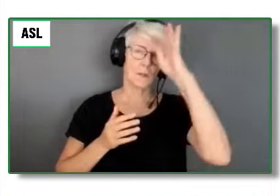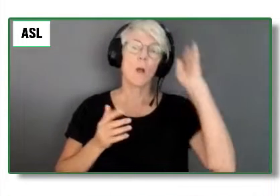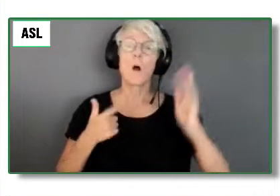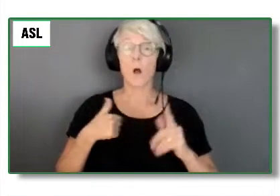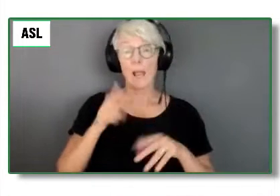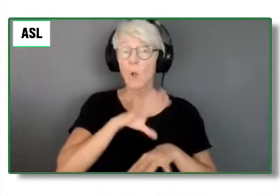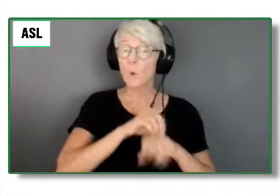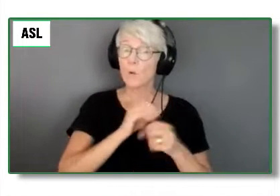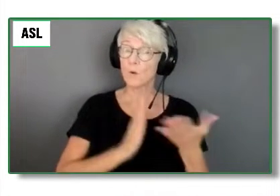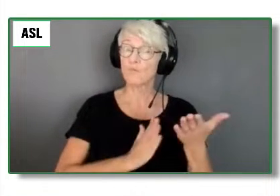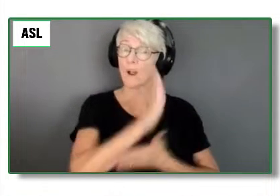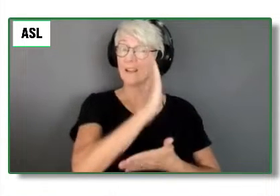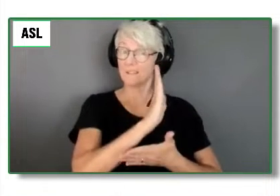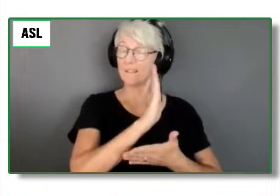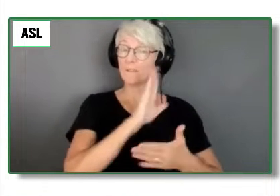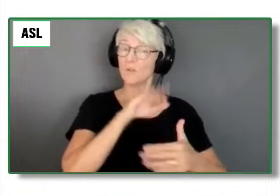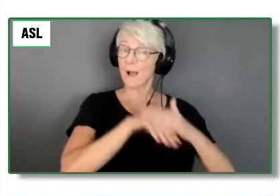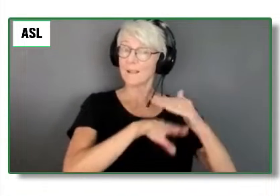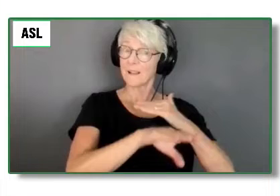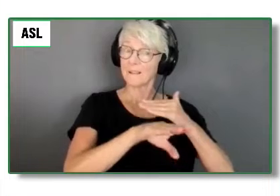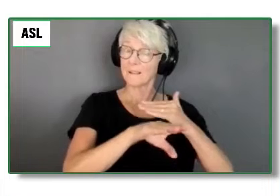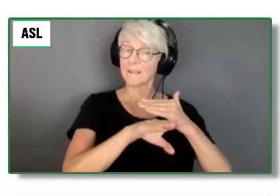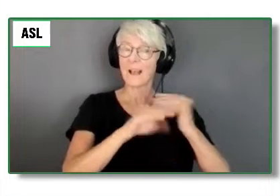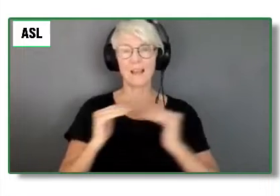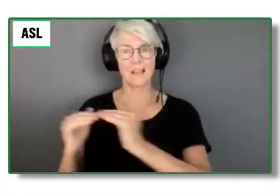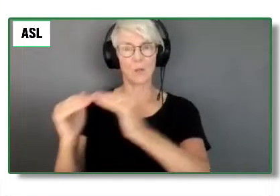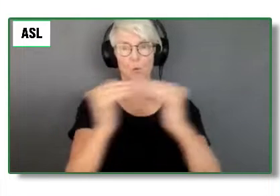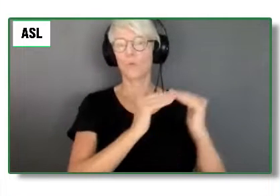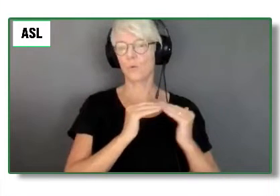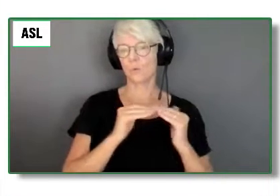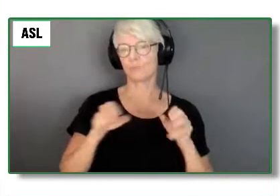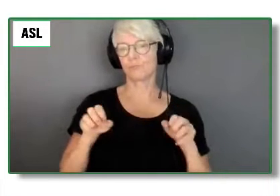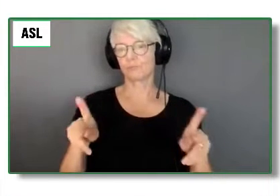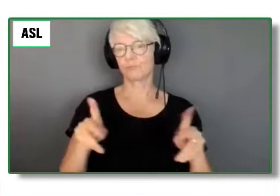equal opportunity. Funding is kind of a no-brainer.